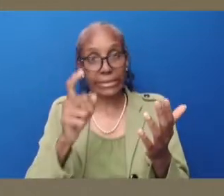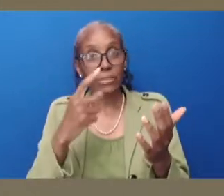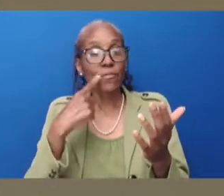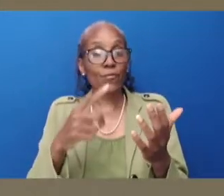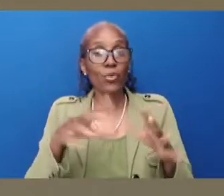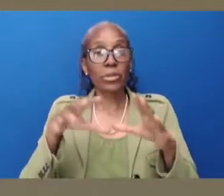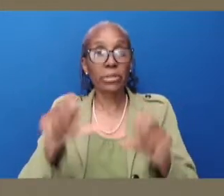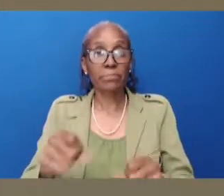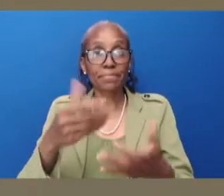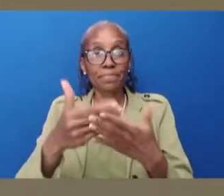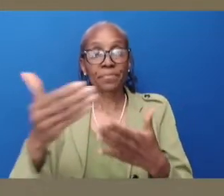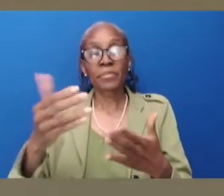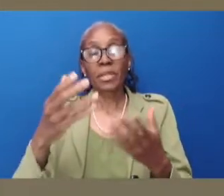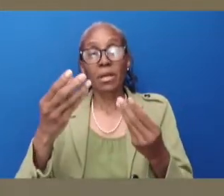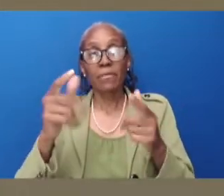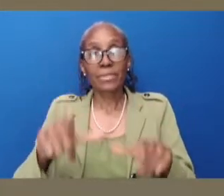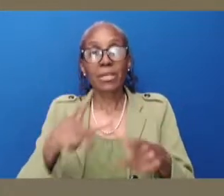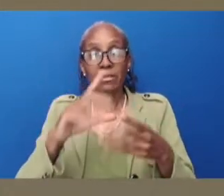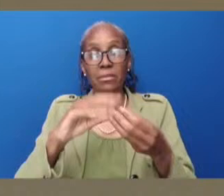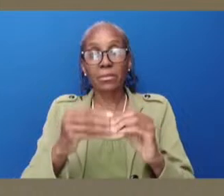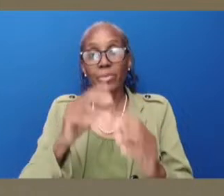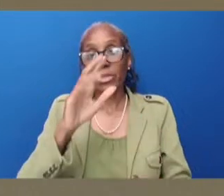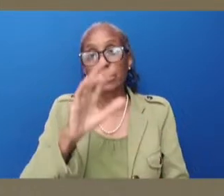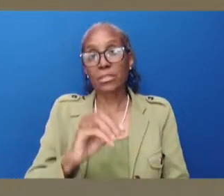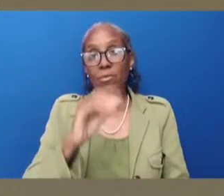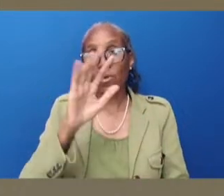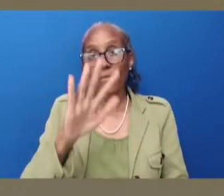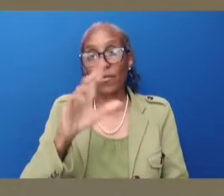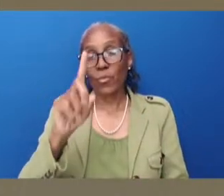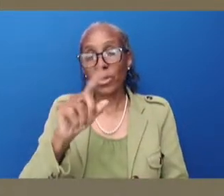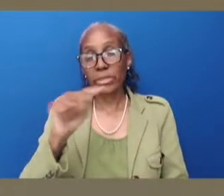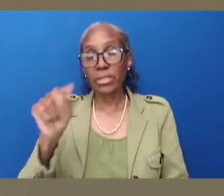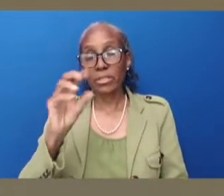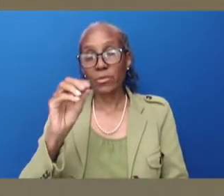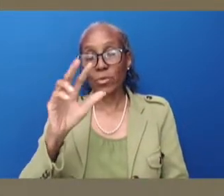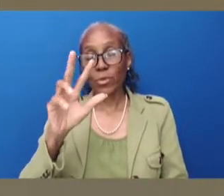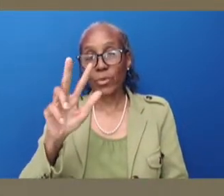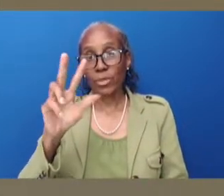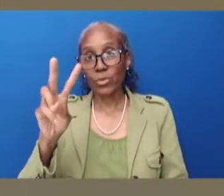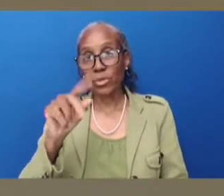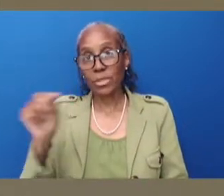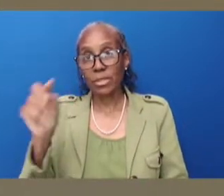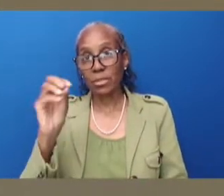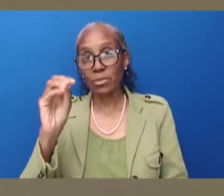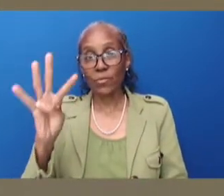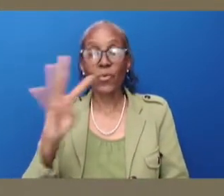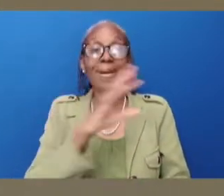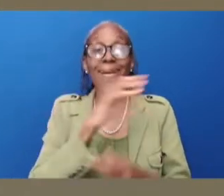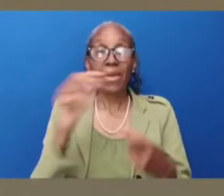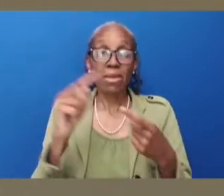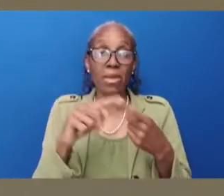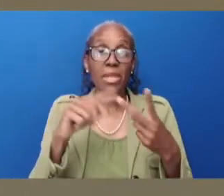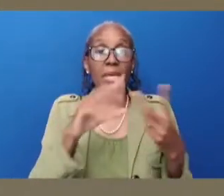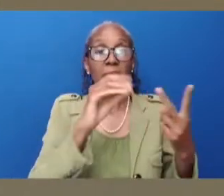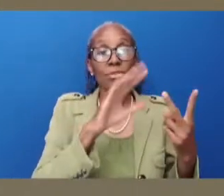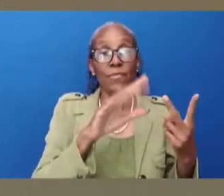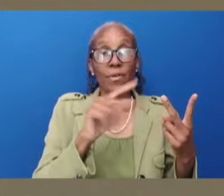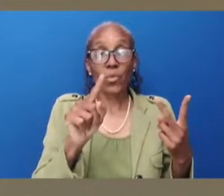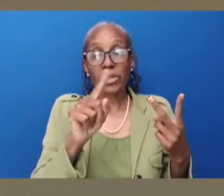COUNTY MANAGER TO NEGOTIATE AND